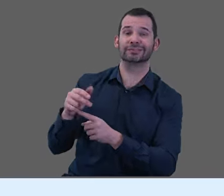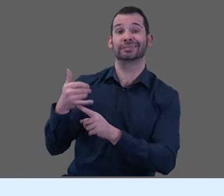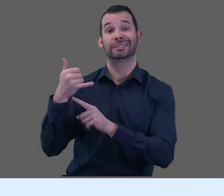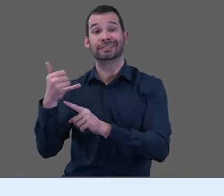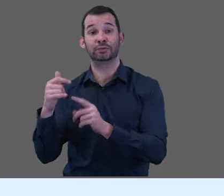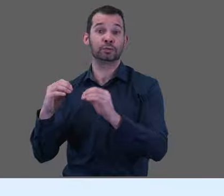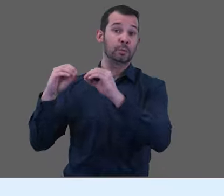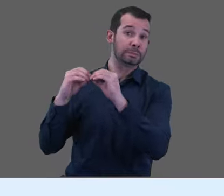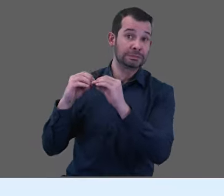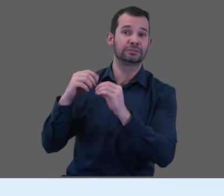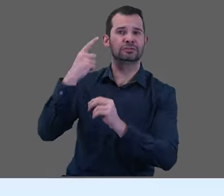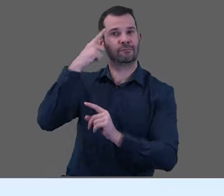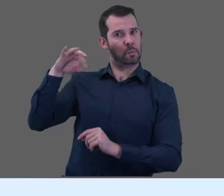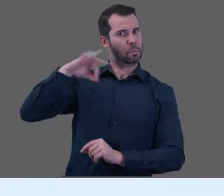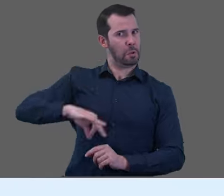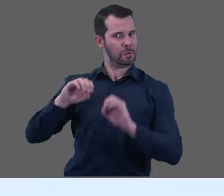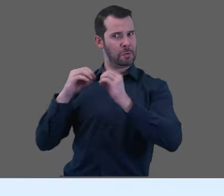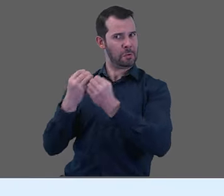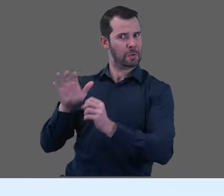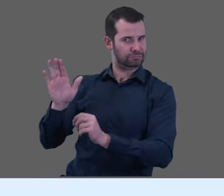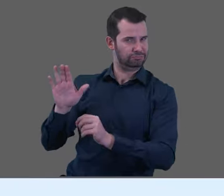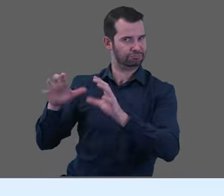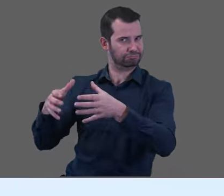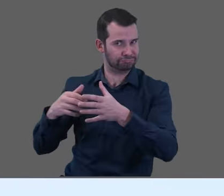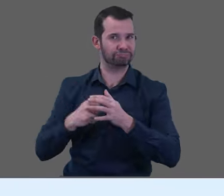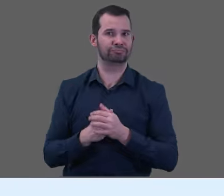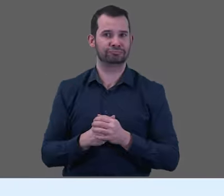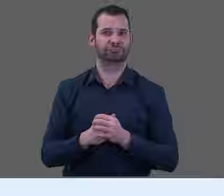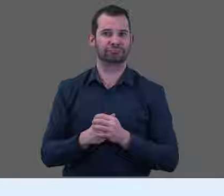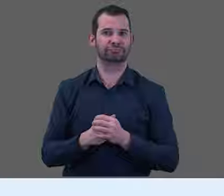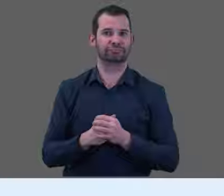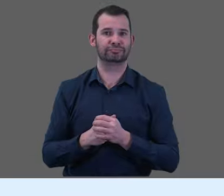First Nations, Inuit or Métis for-profit organizations,